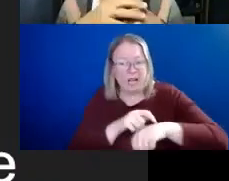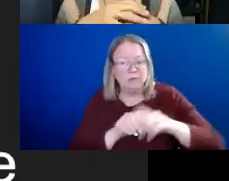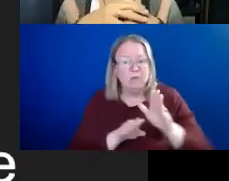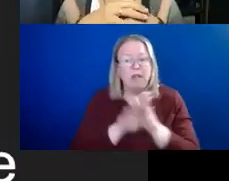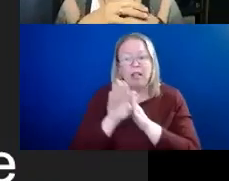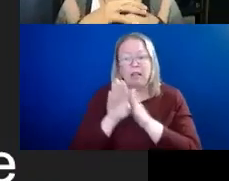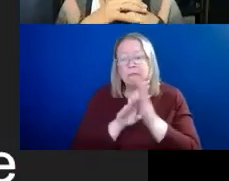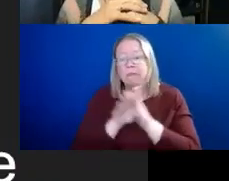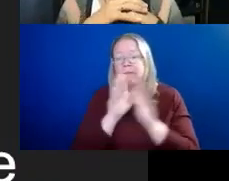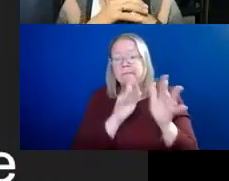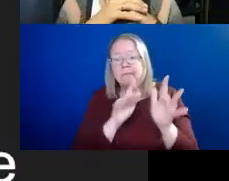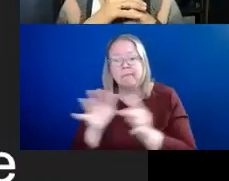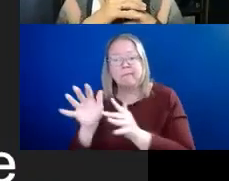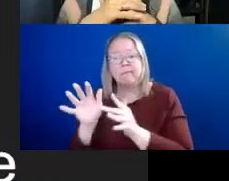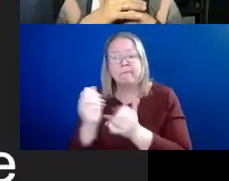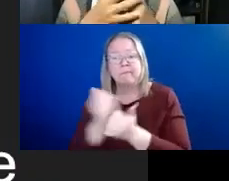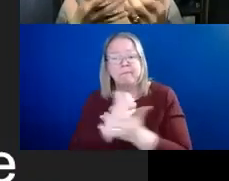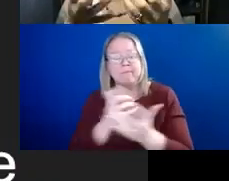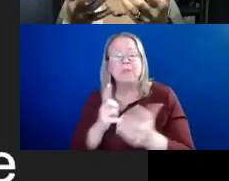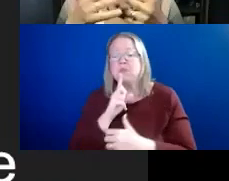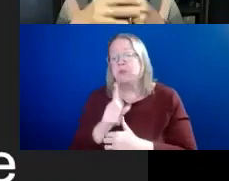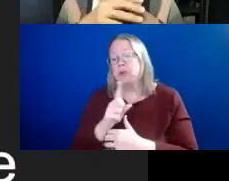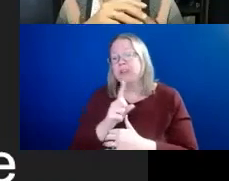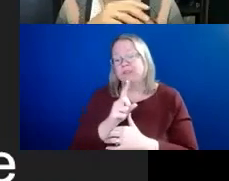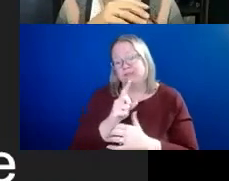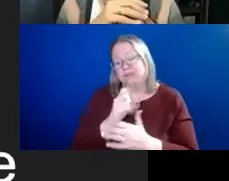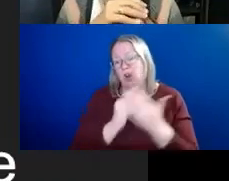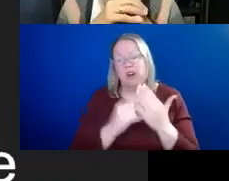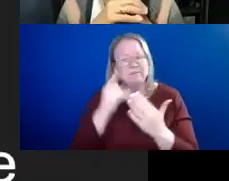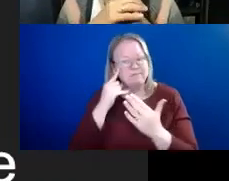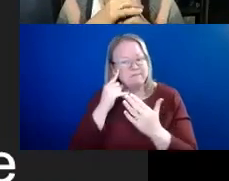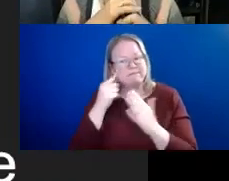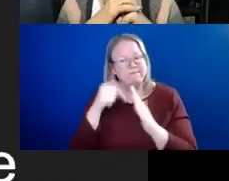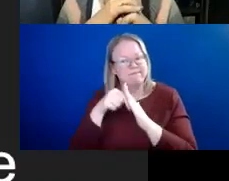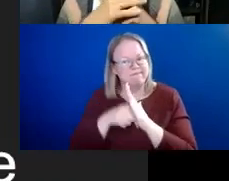13:22:18 and it's a really an artful process. I encourage you to